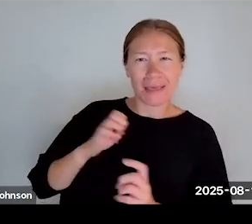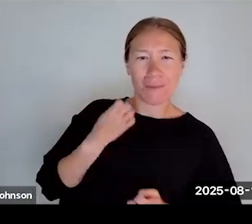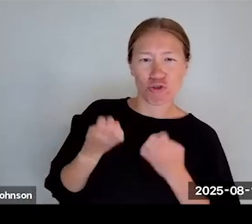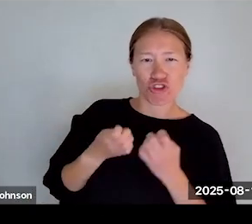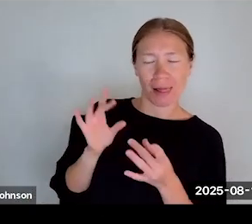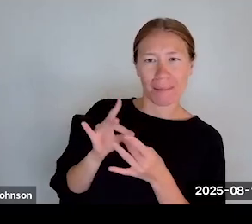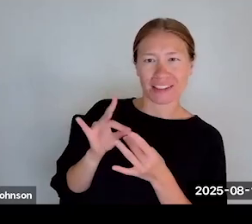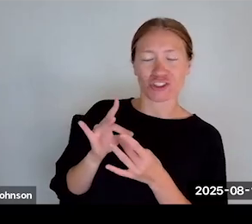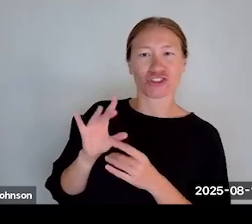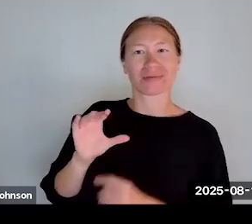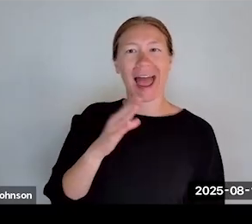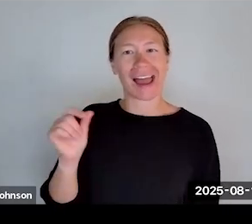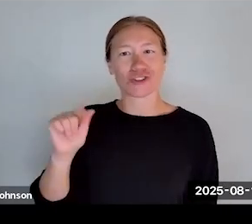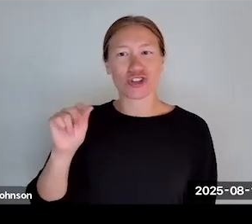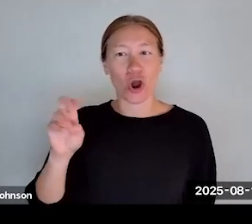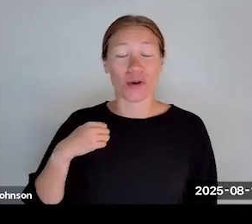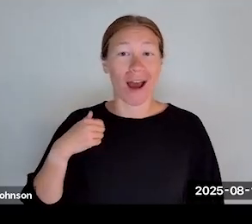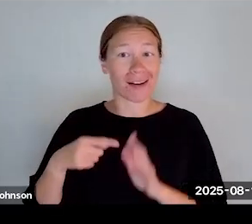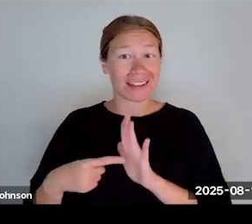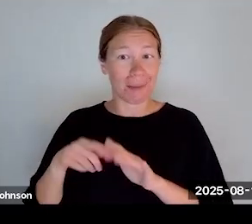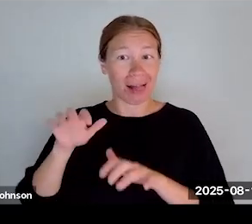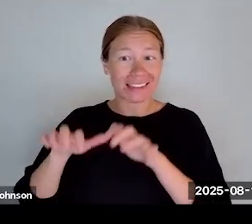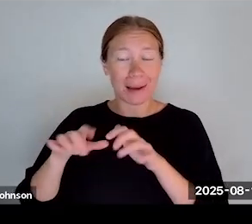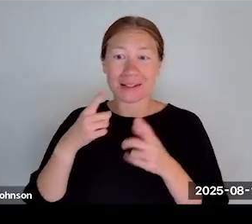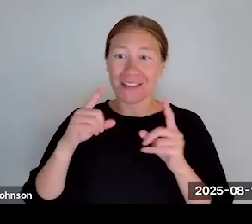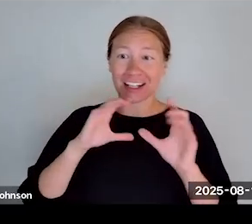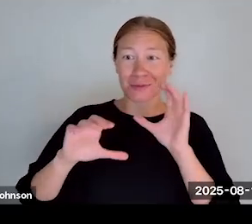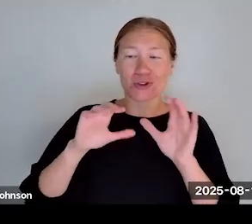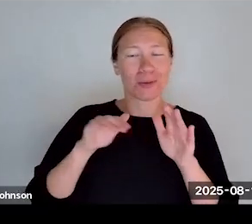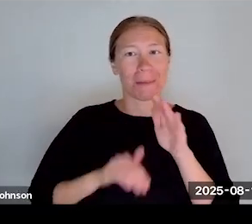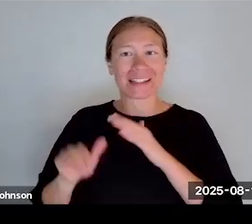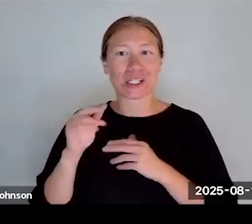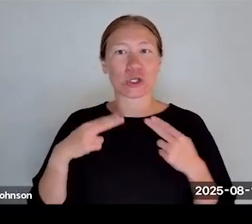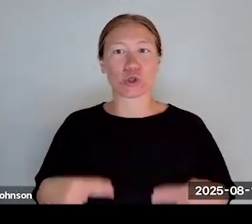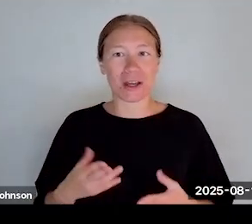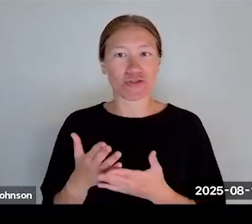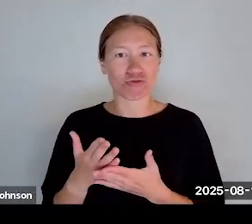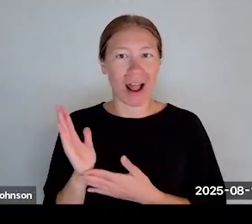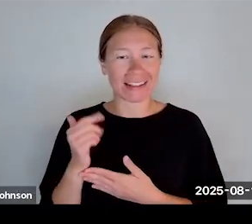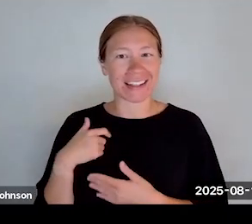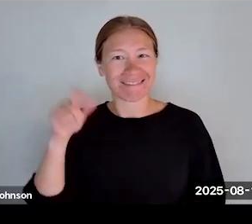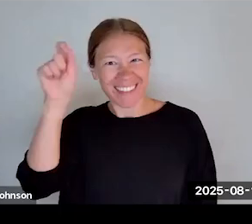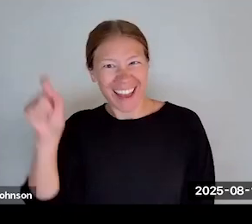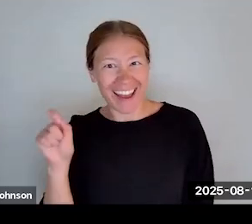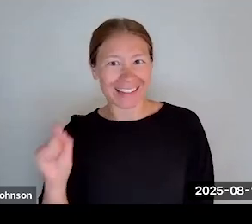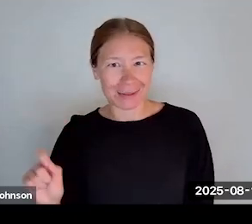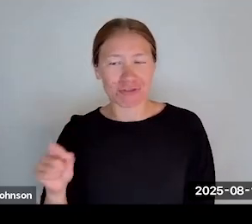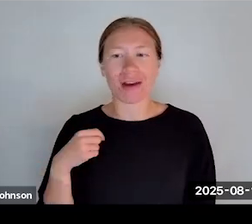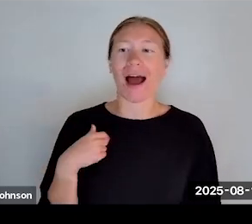effective communication is a basic human right with an exclamation point. I've asked the Judge to give me the tone of this statement.